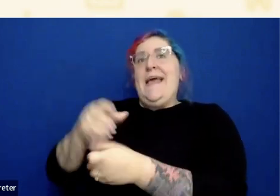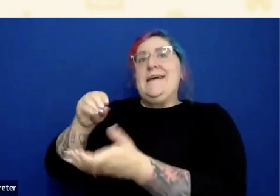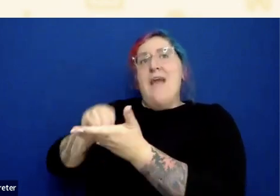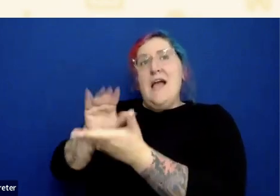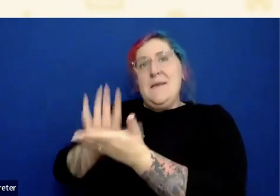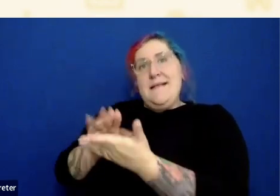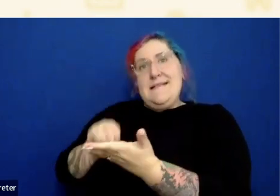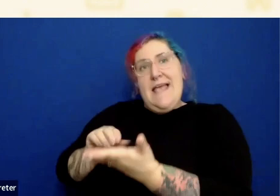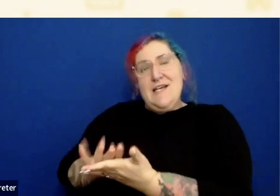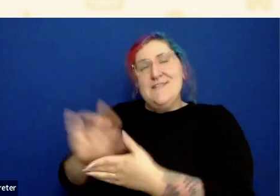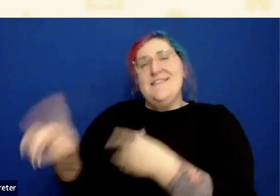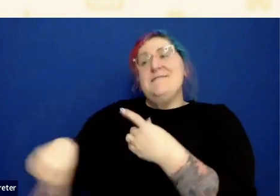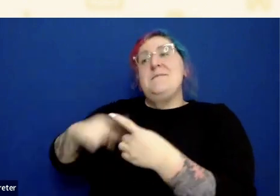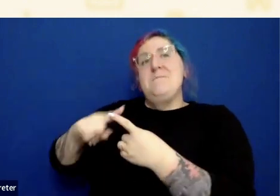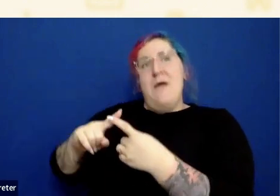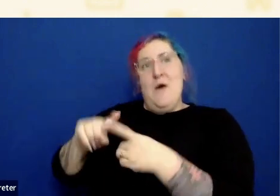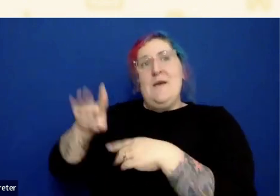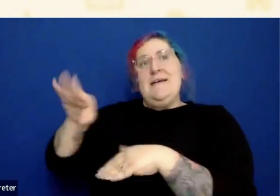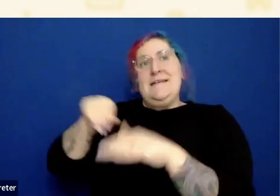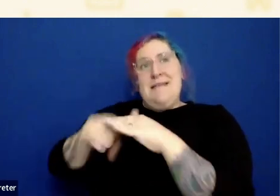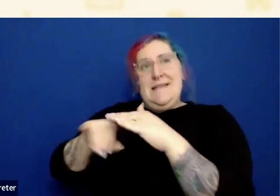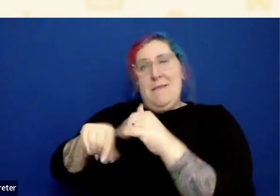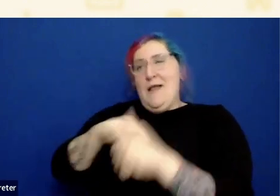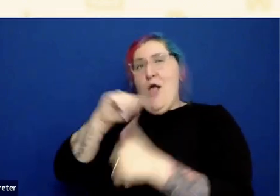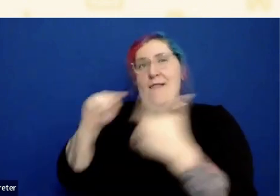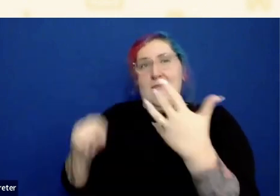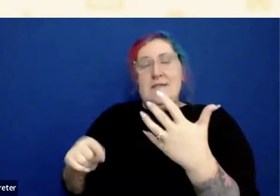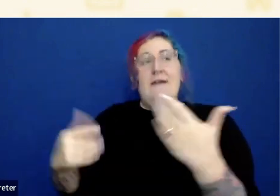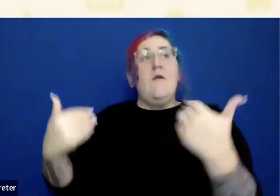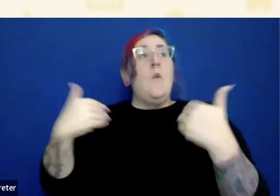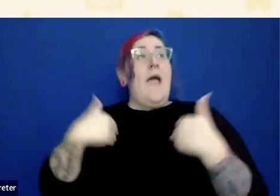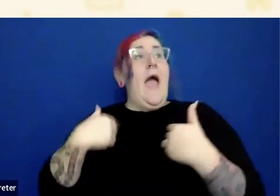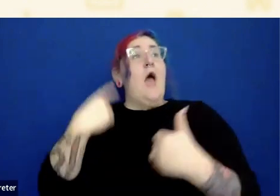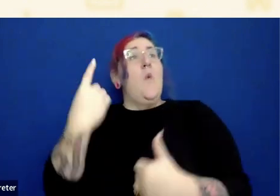We’ve had, for example, React Native take the GAAD Pledge,